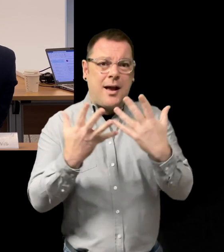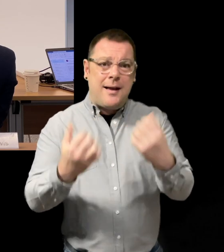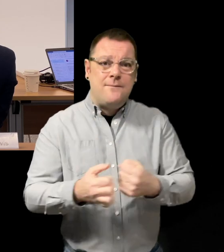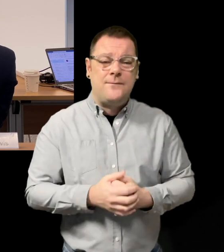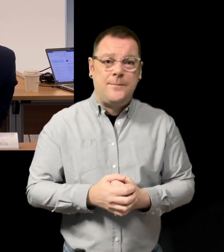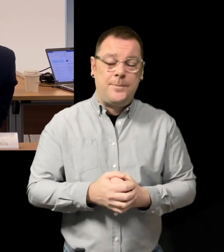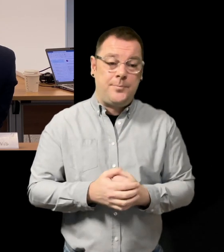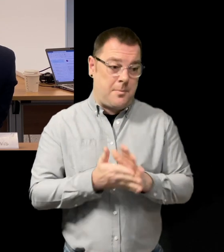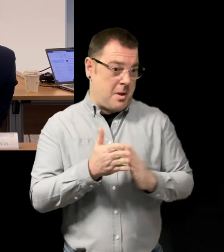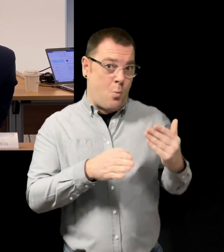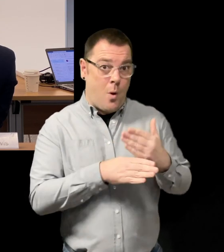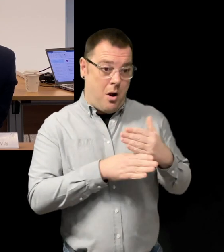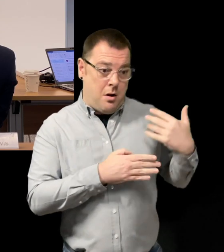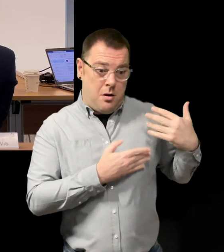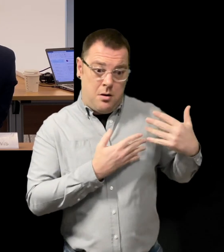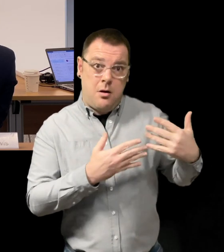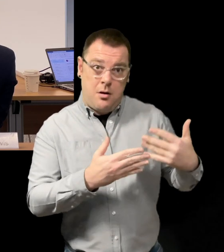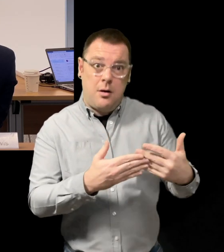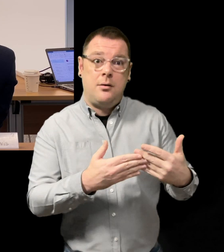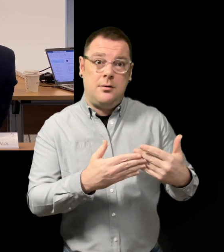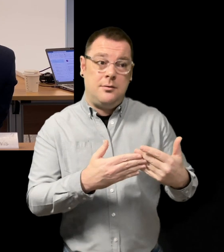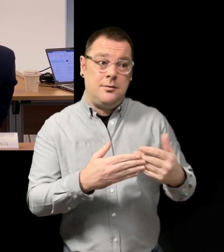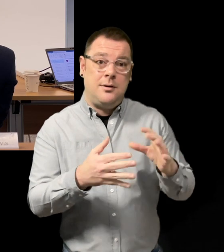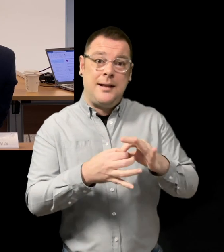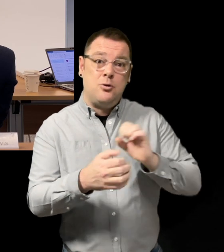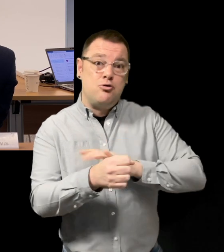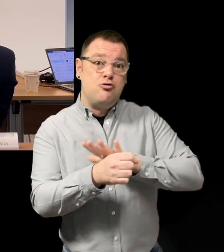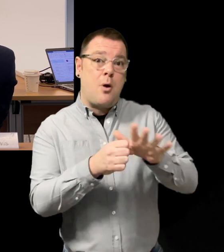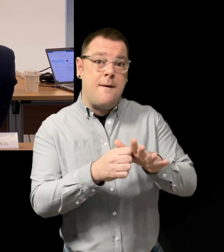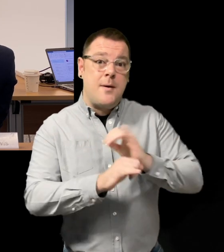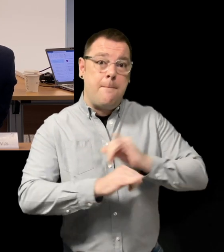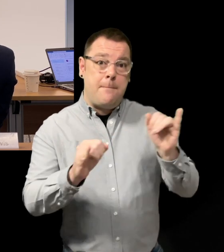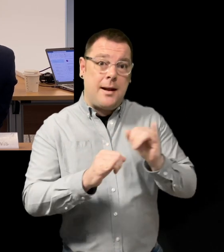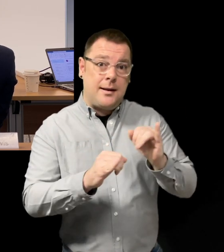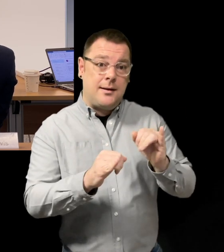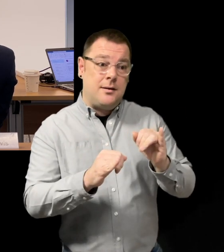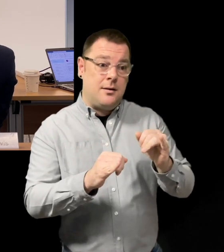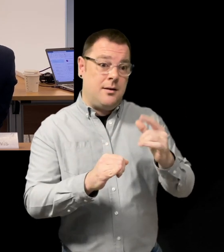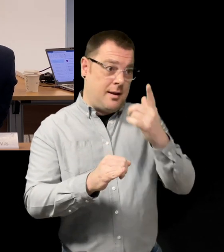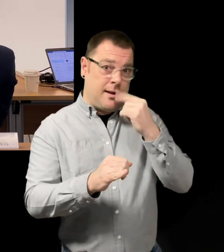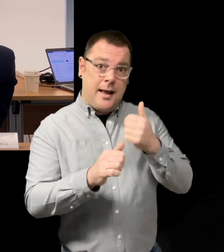That work enabled us to lead Surrey’s response to the COVID pandemic, to act as a financial bedrock